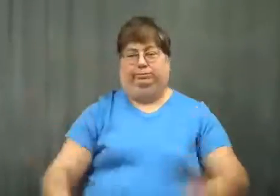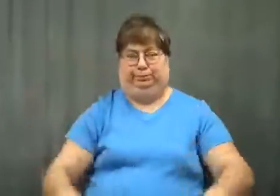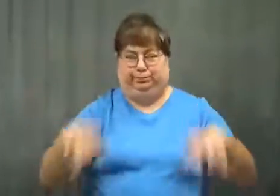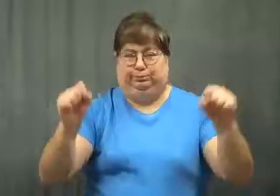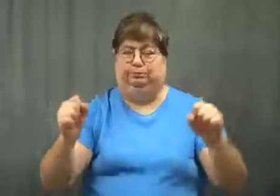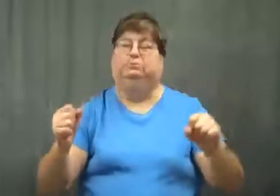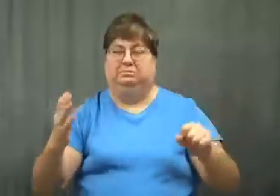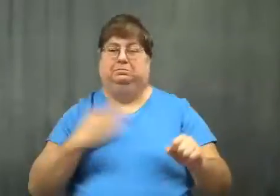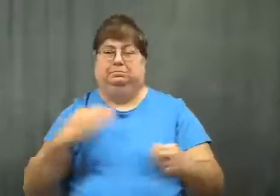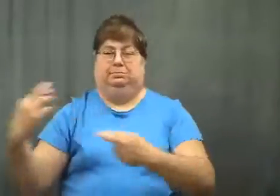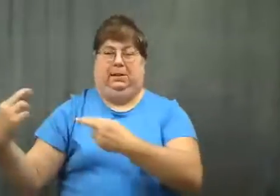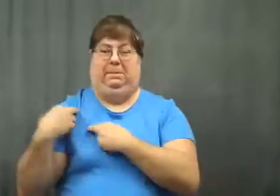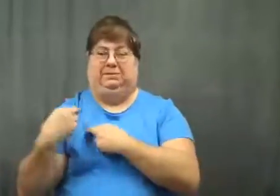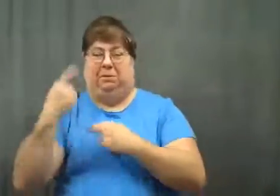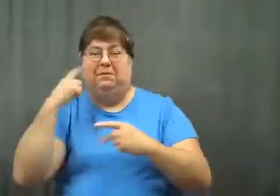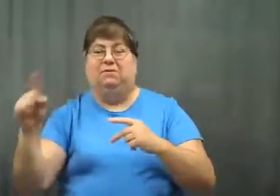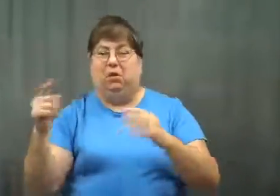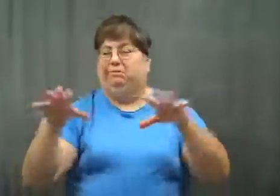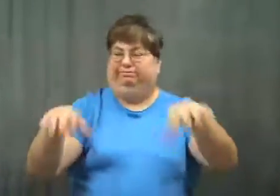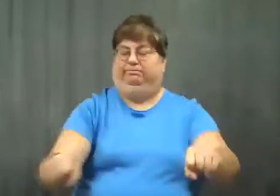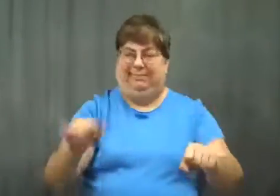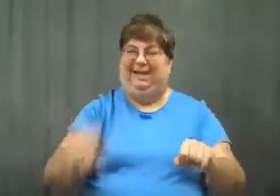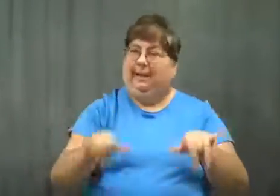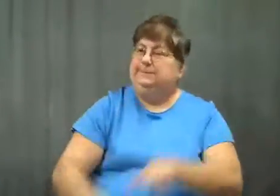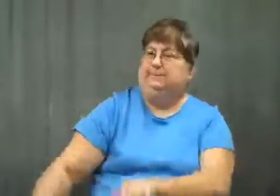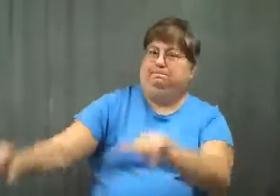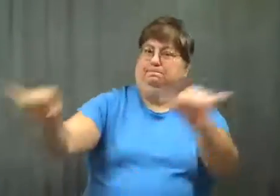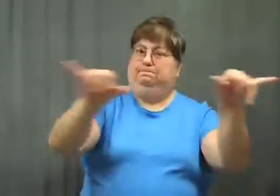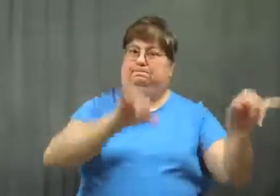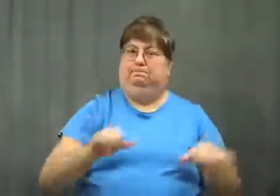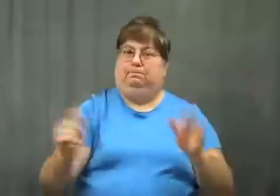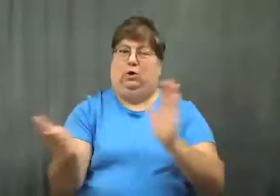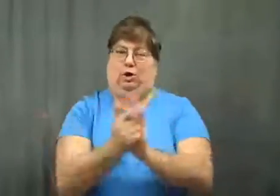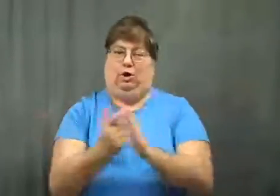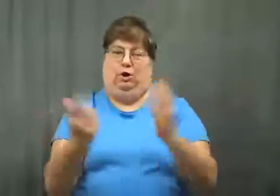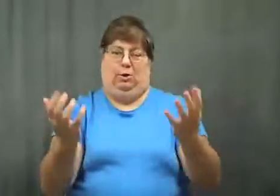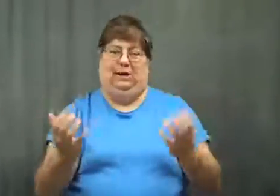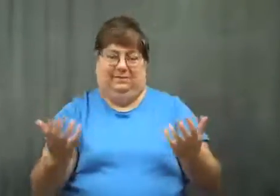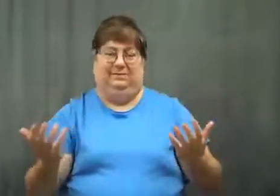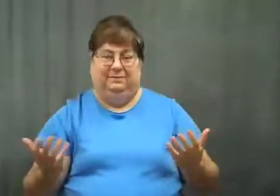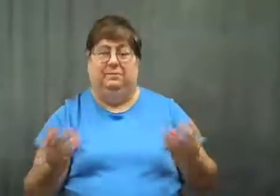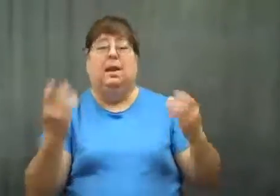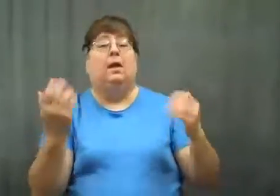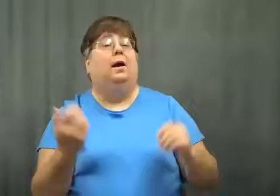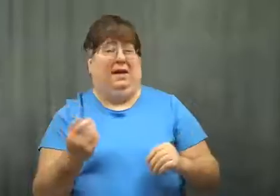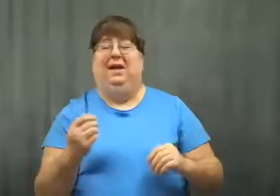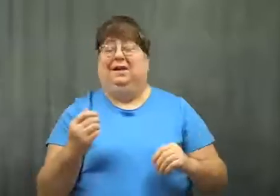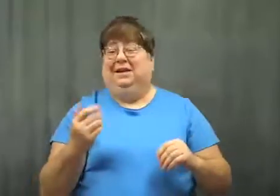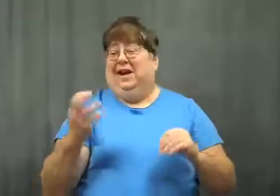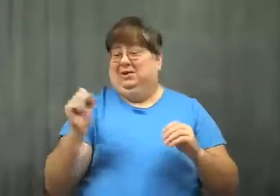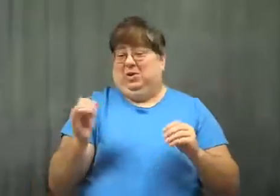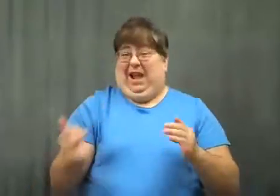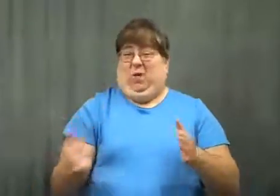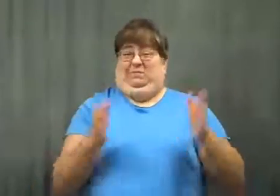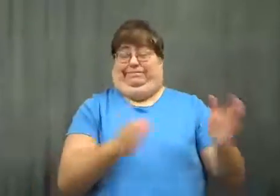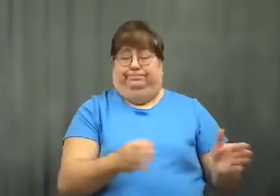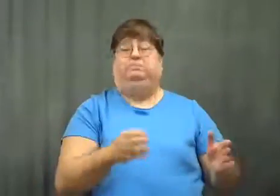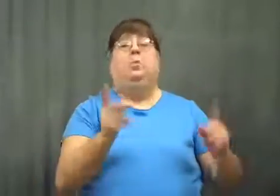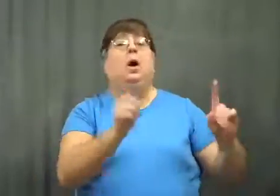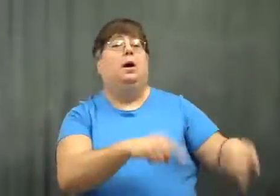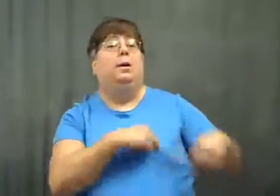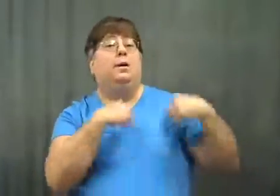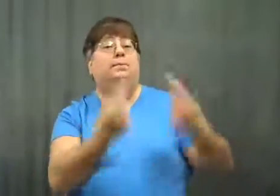So the federal government stepped in and enacted laws that would apply to all states.